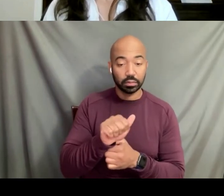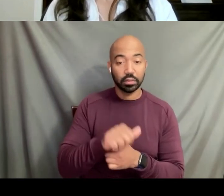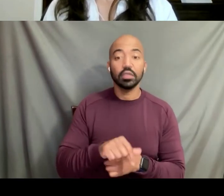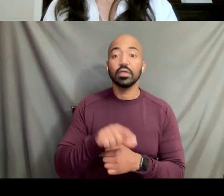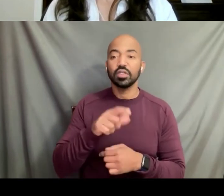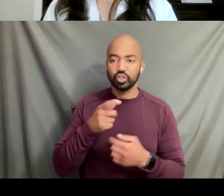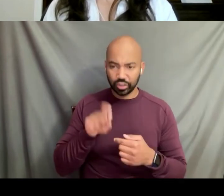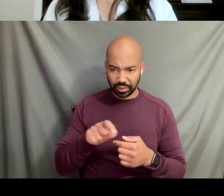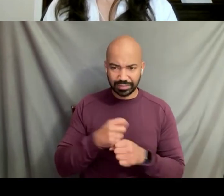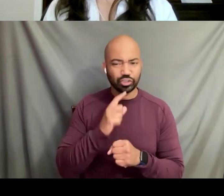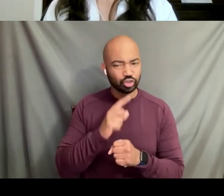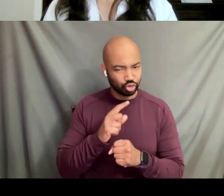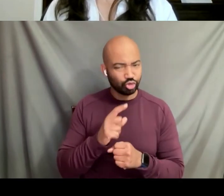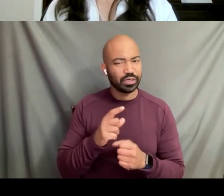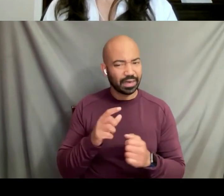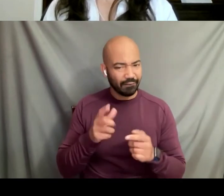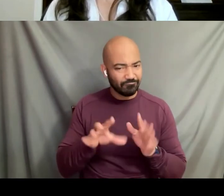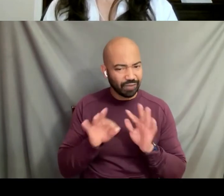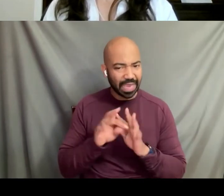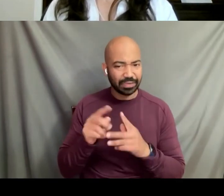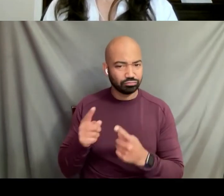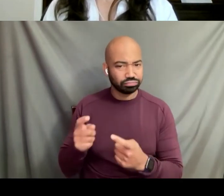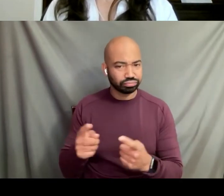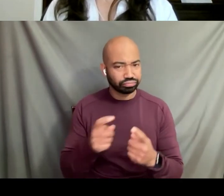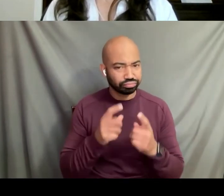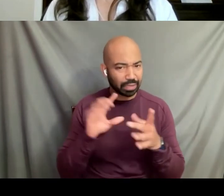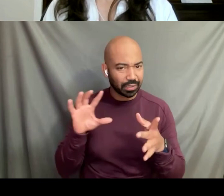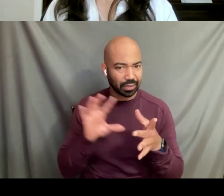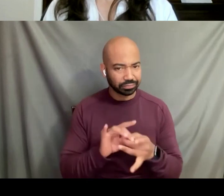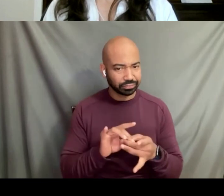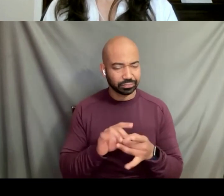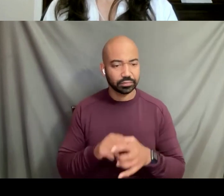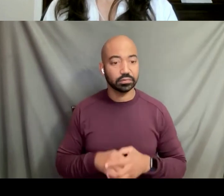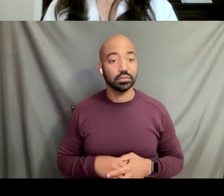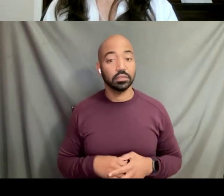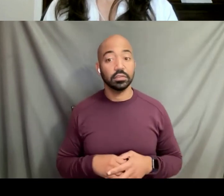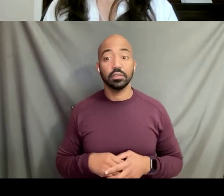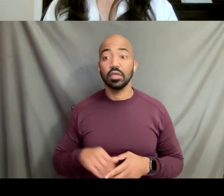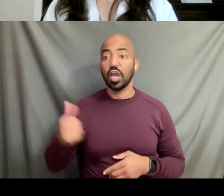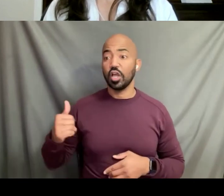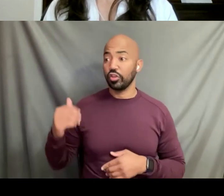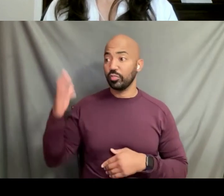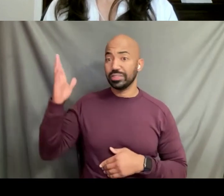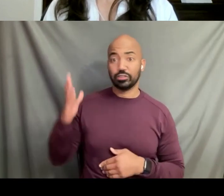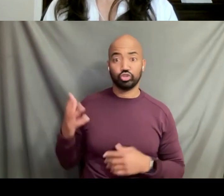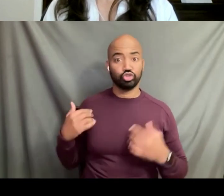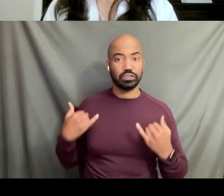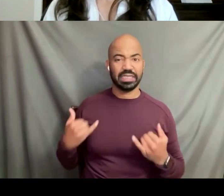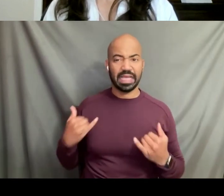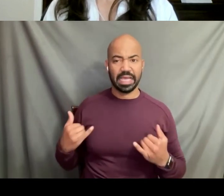MIUSA, because from what I have heard from they co presenters, MIUSA has really, really been